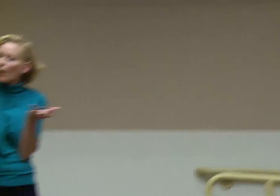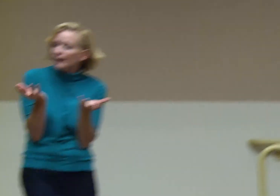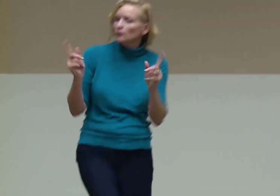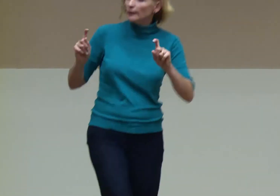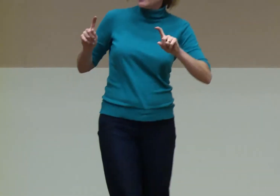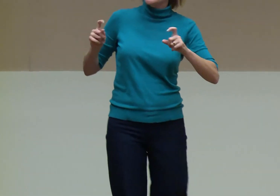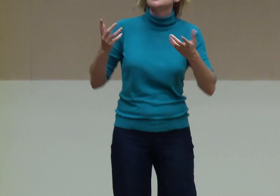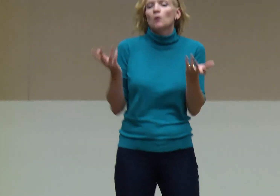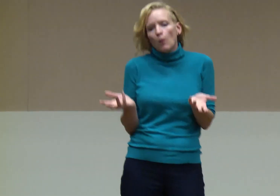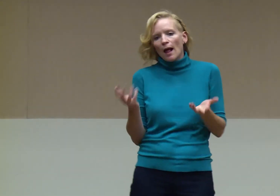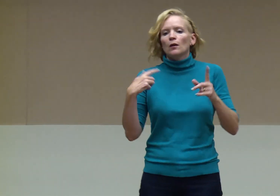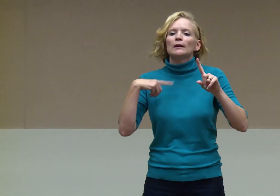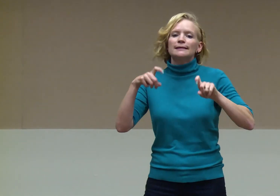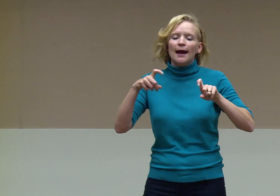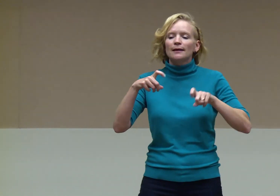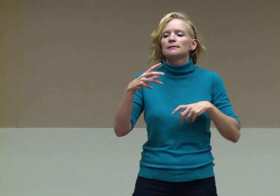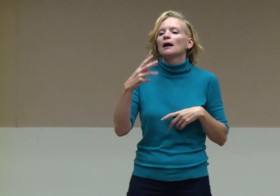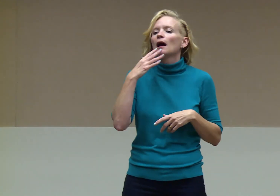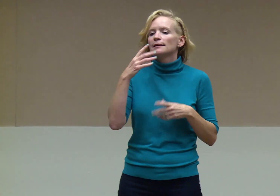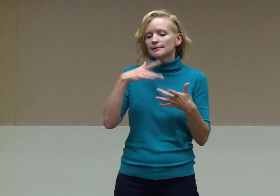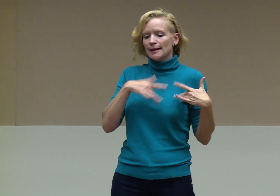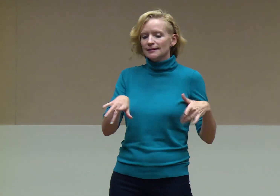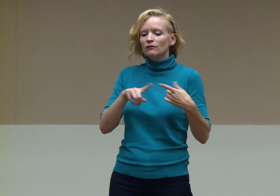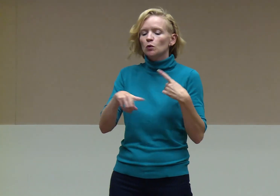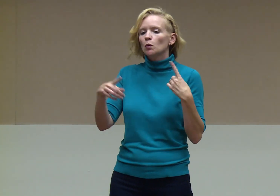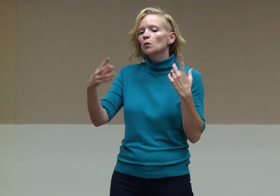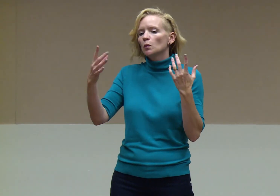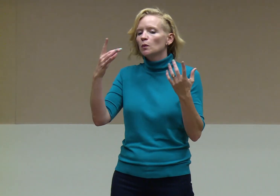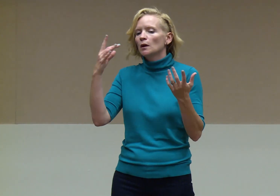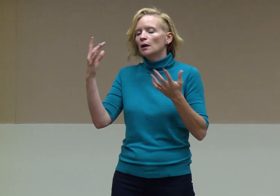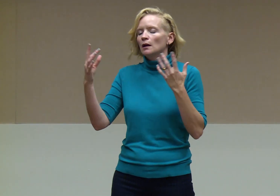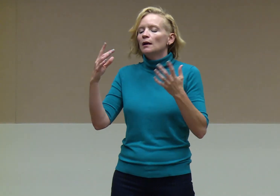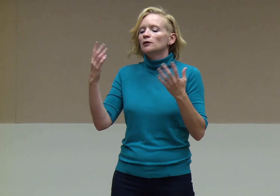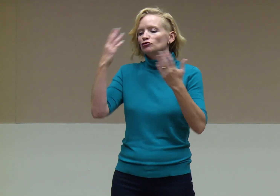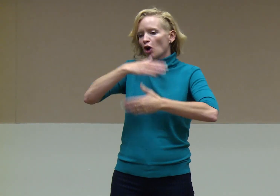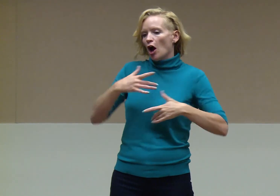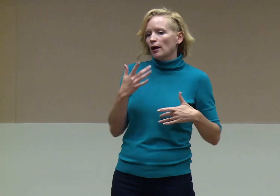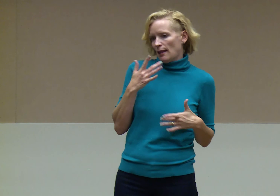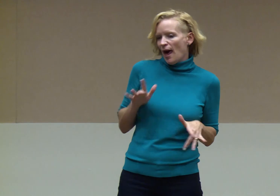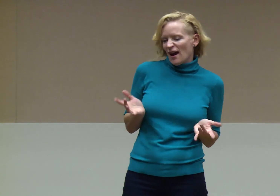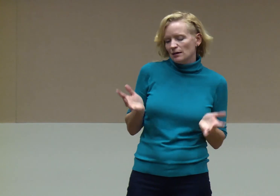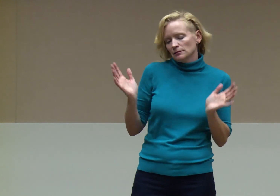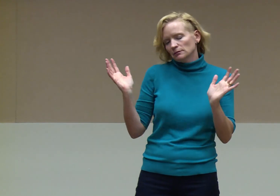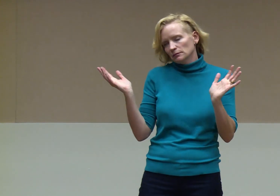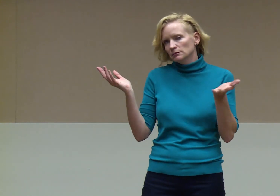Now, this is what we tested. We looked at the sensitivity to dark and light colors.